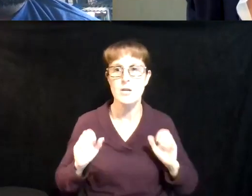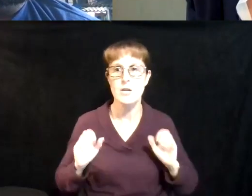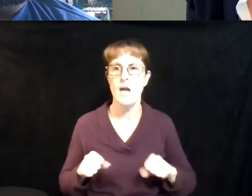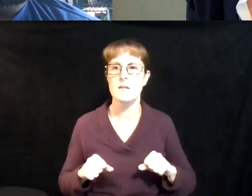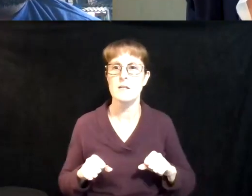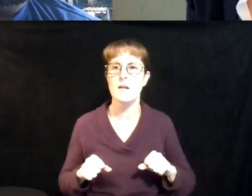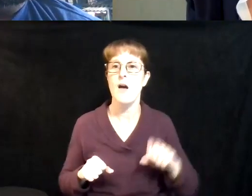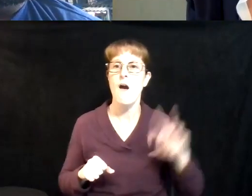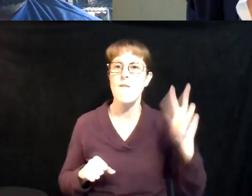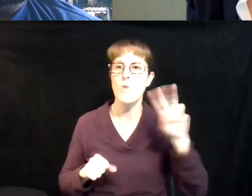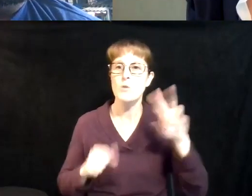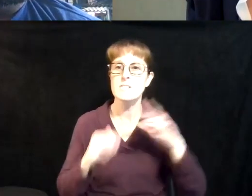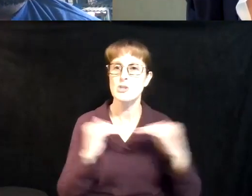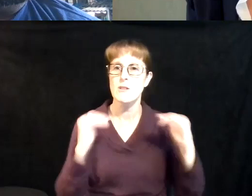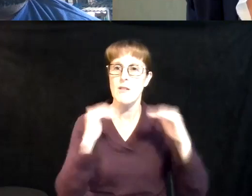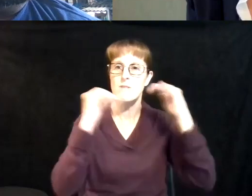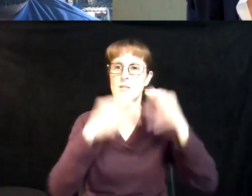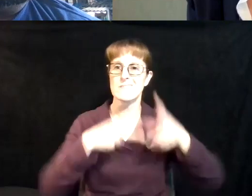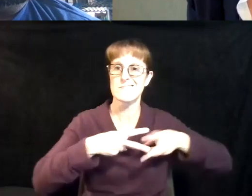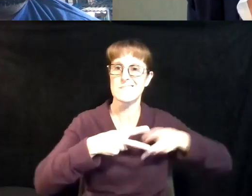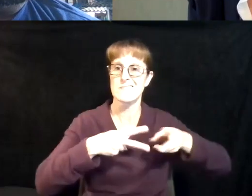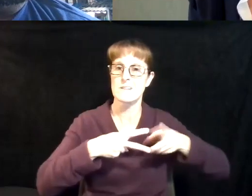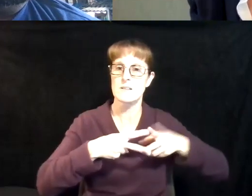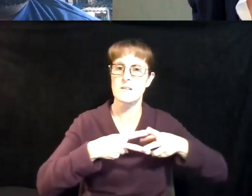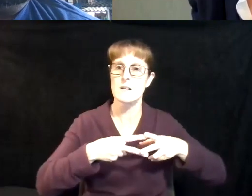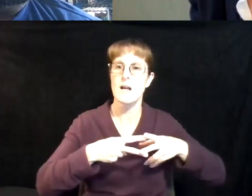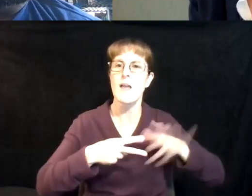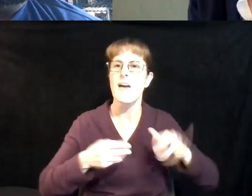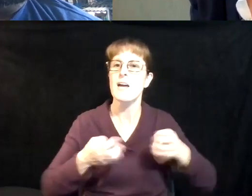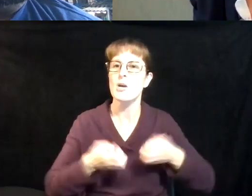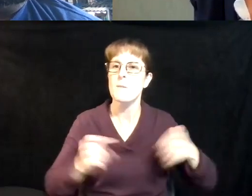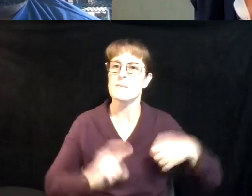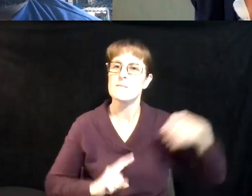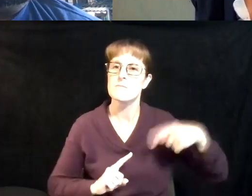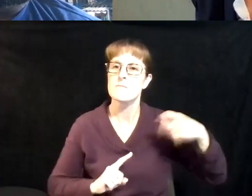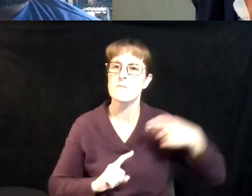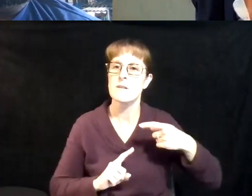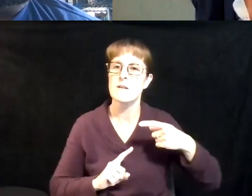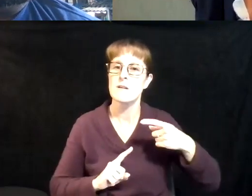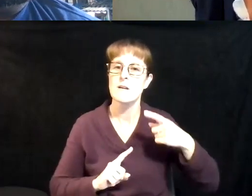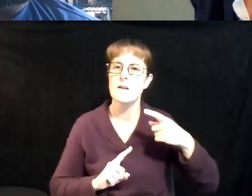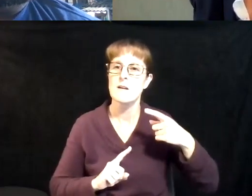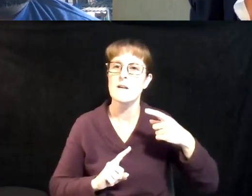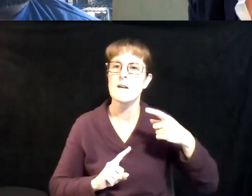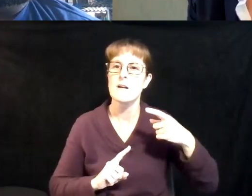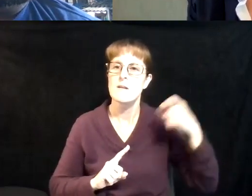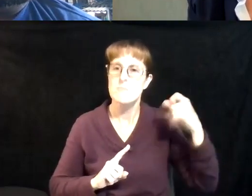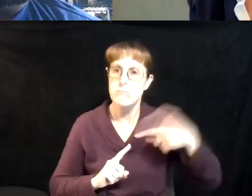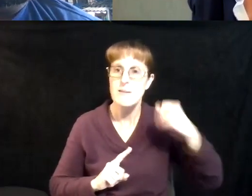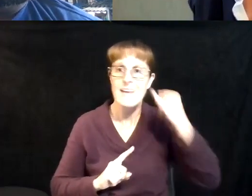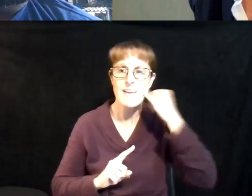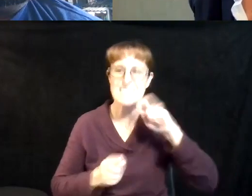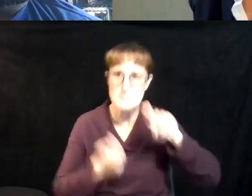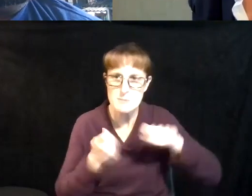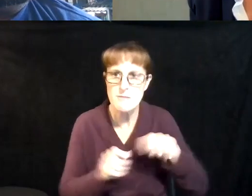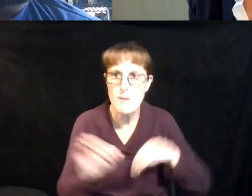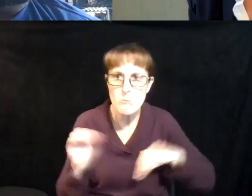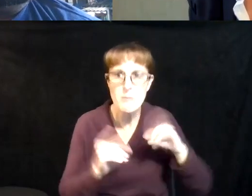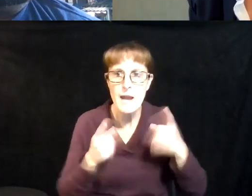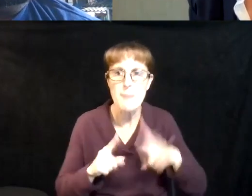The device is activated by movement within a circumscribed electron field. Dr. Iwata regretted that we in the field had been